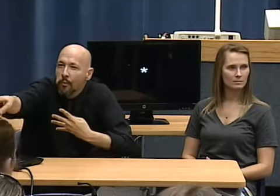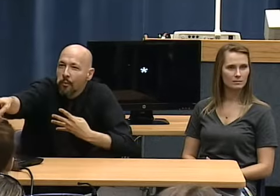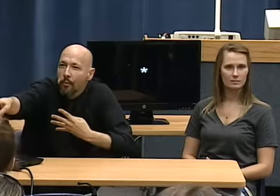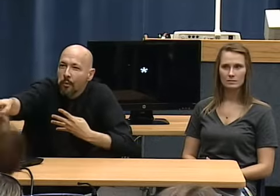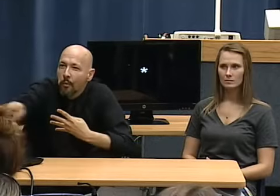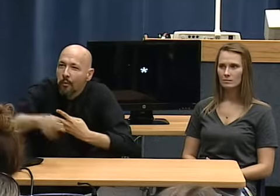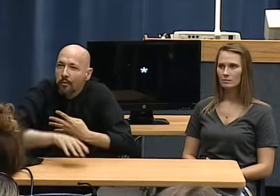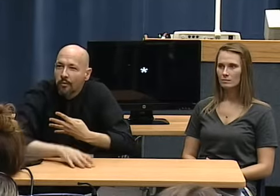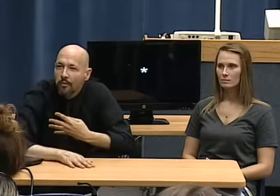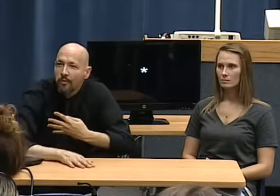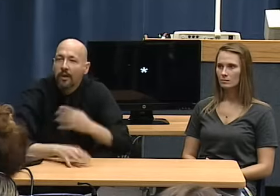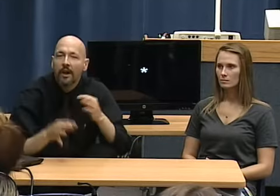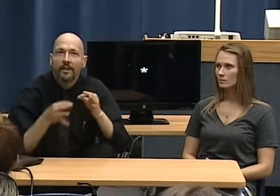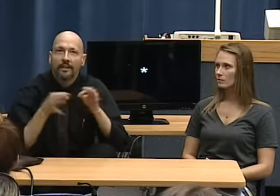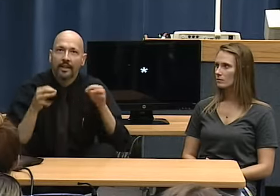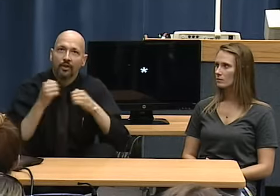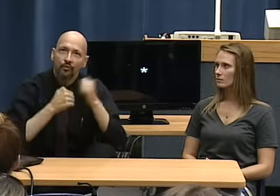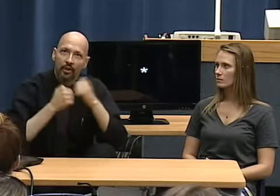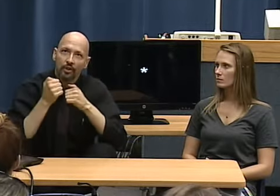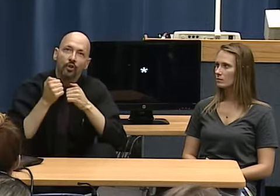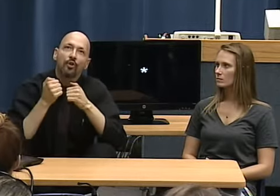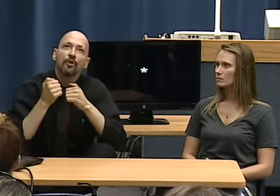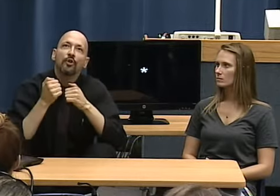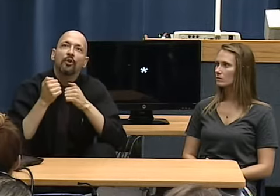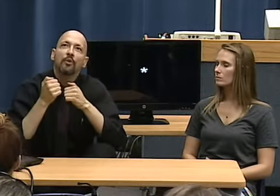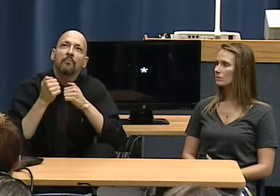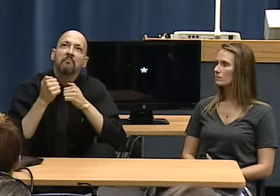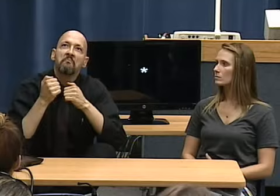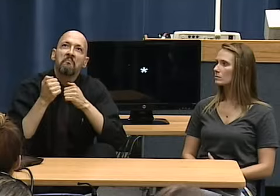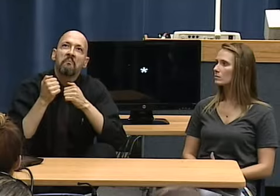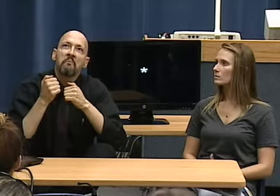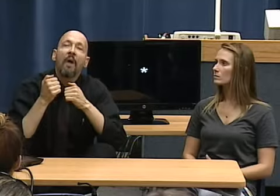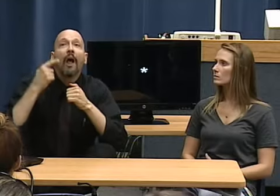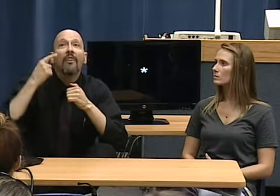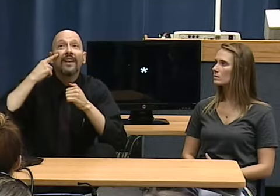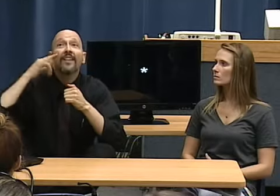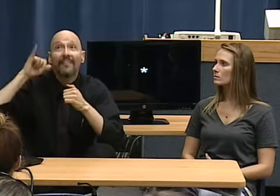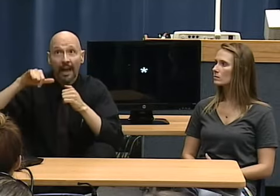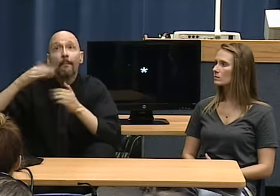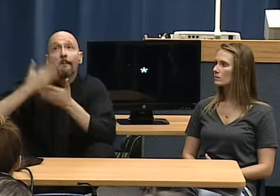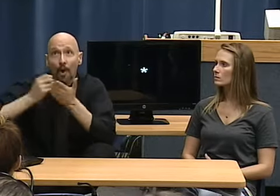You? Sentence structure... I think that is more rules.